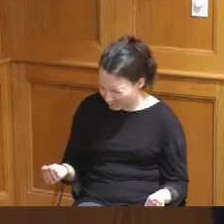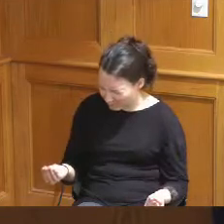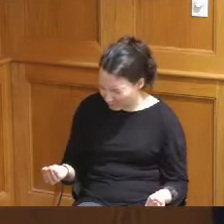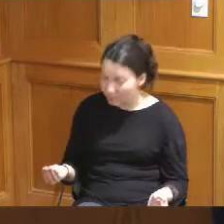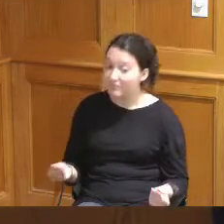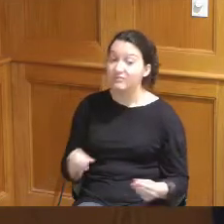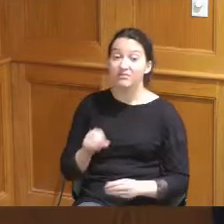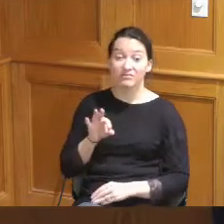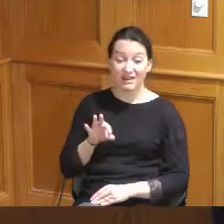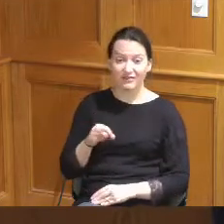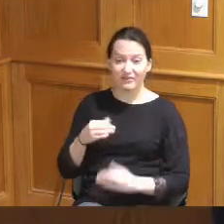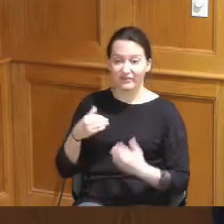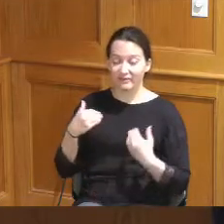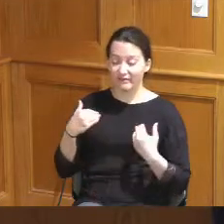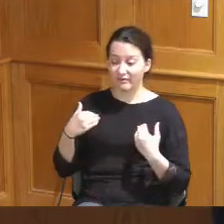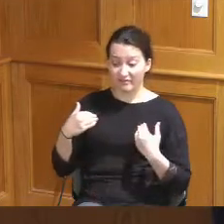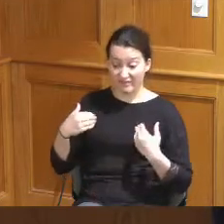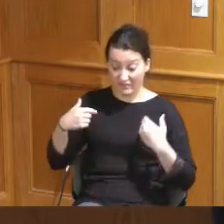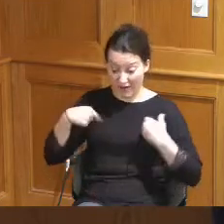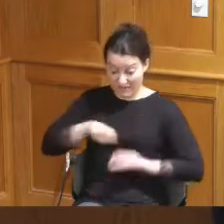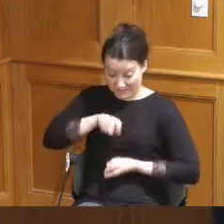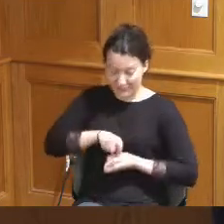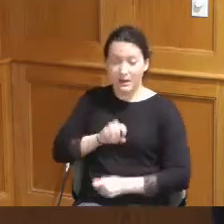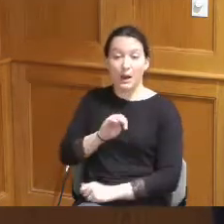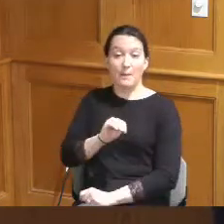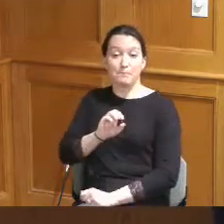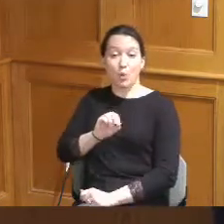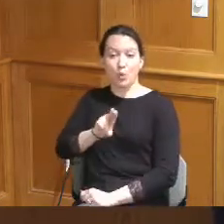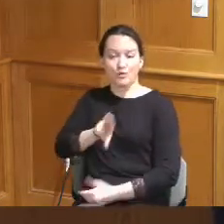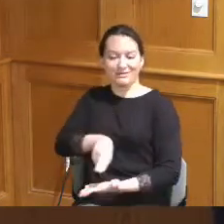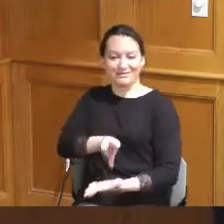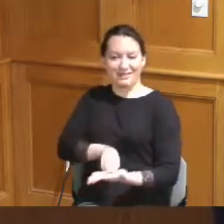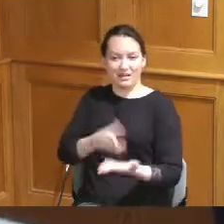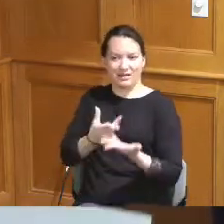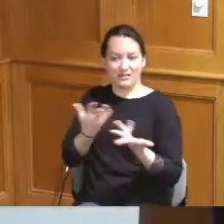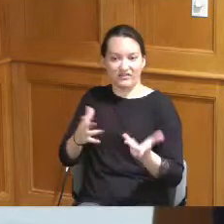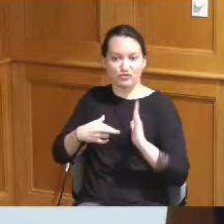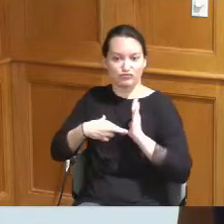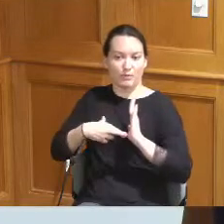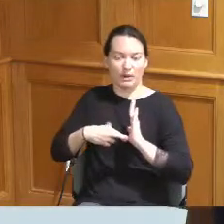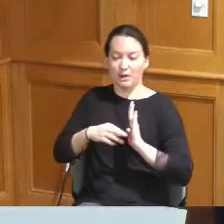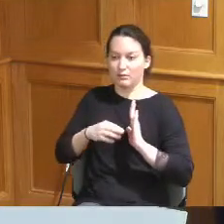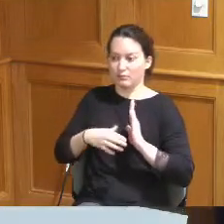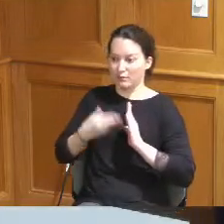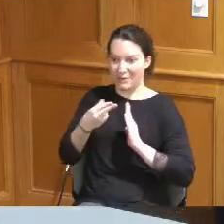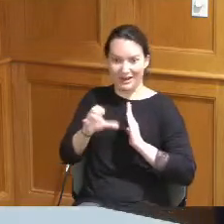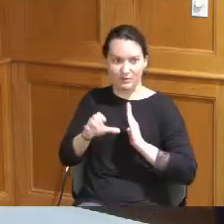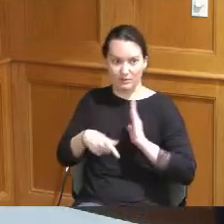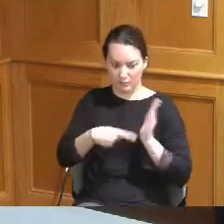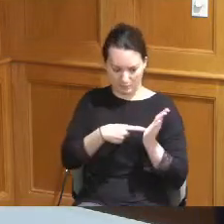if you had an MOU that we signed on behalf of Hamilton County this thing needs to have some